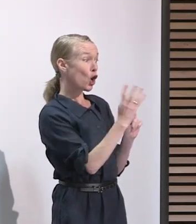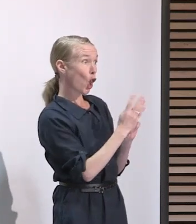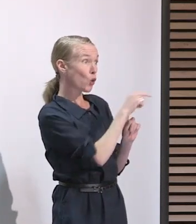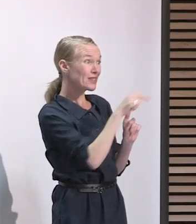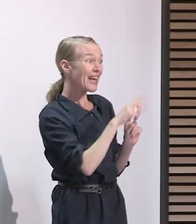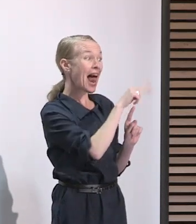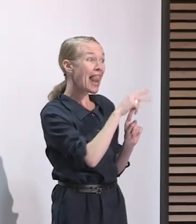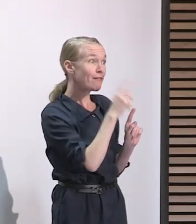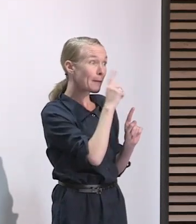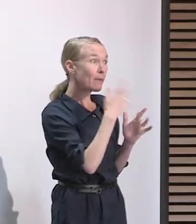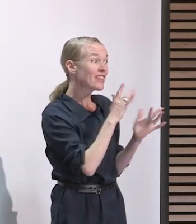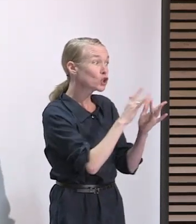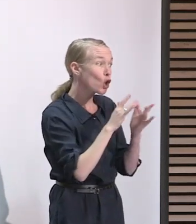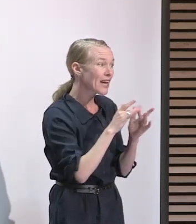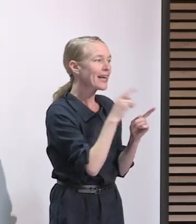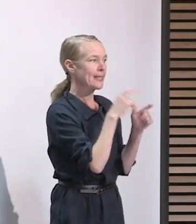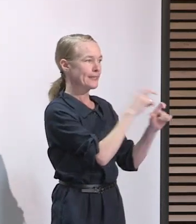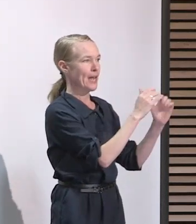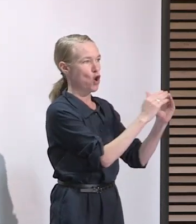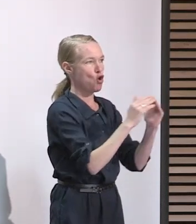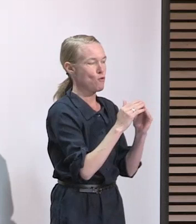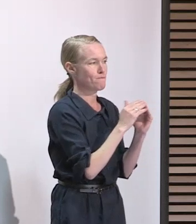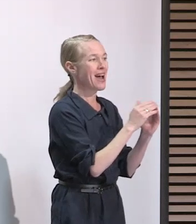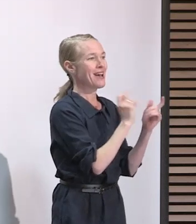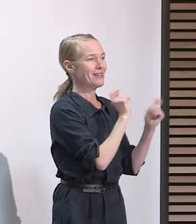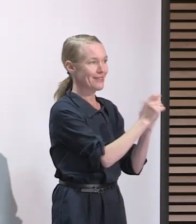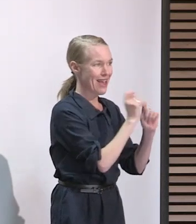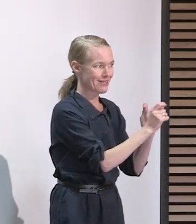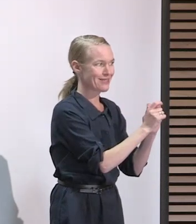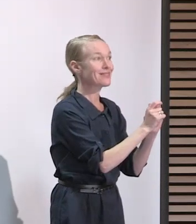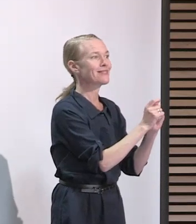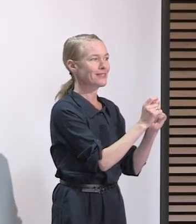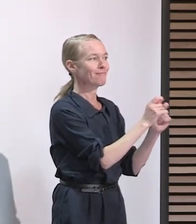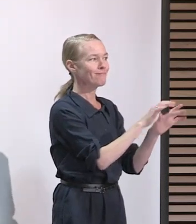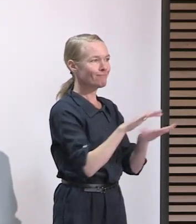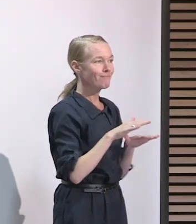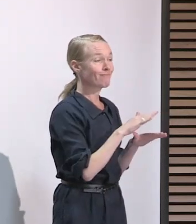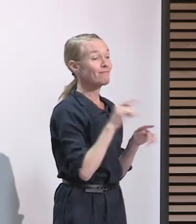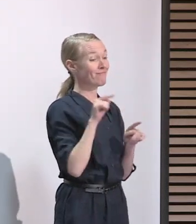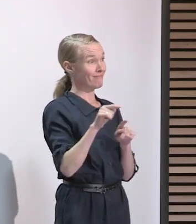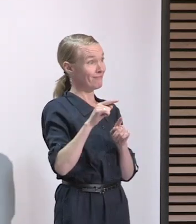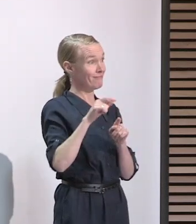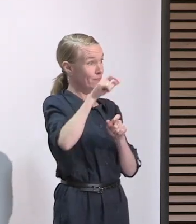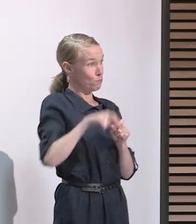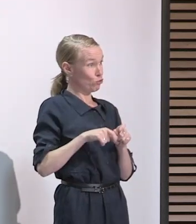has been negative. 11 of 13 close contacts of the Japanese case have so far been